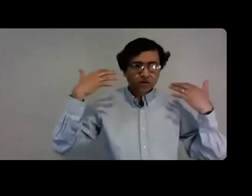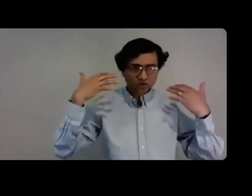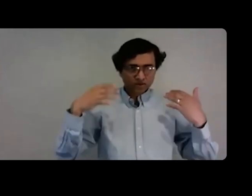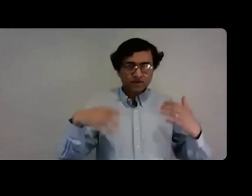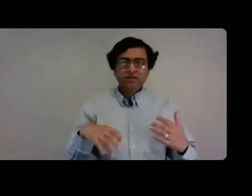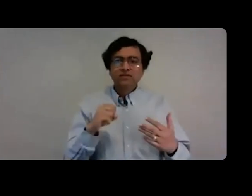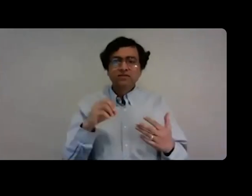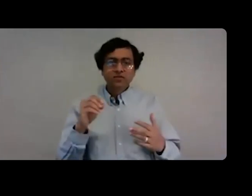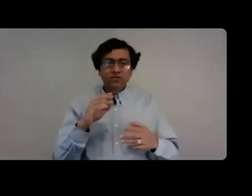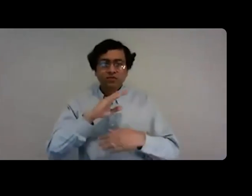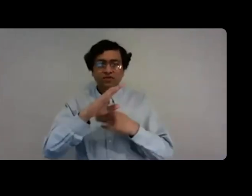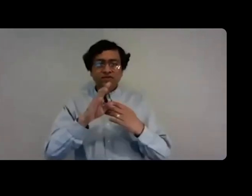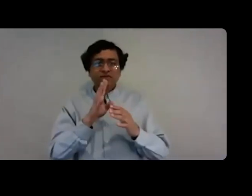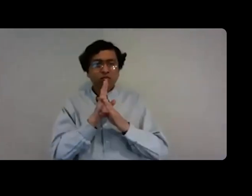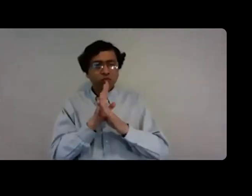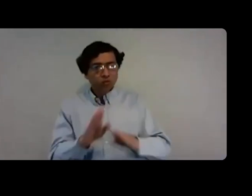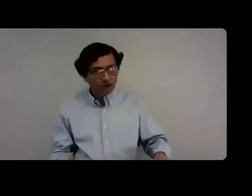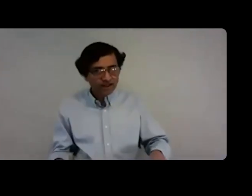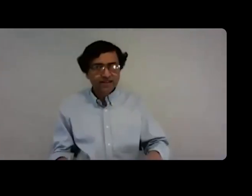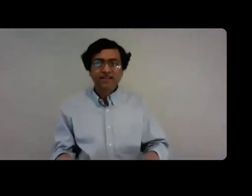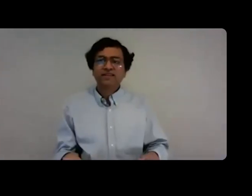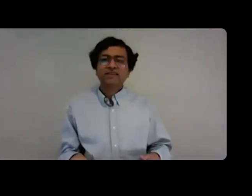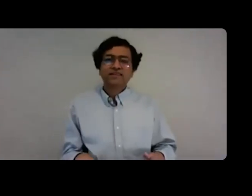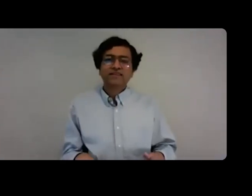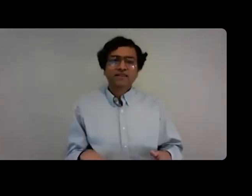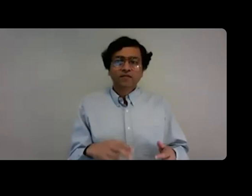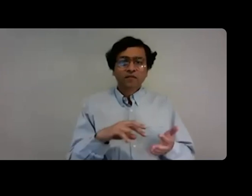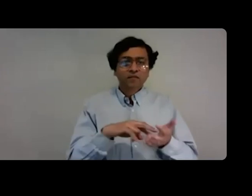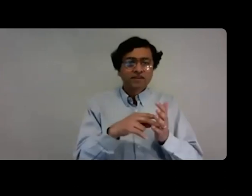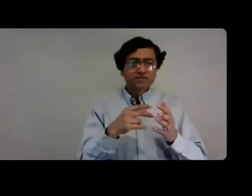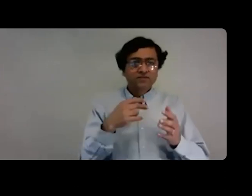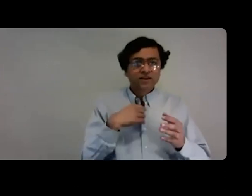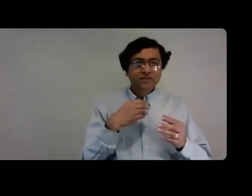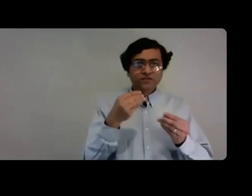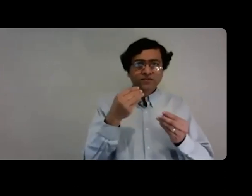They had not yet come up with the technology for talking pictures or talkies.